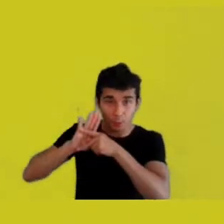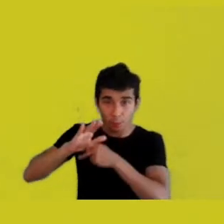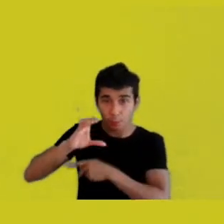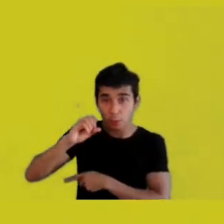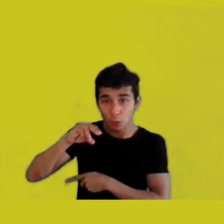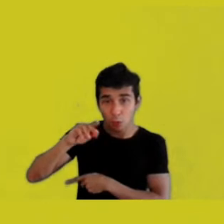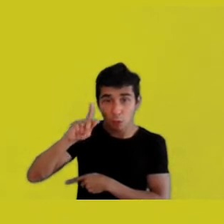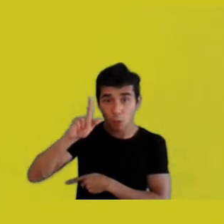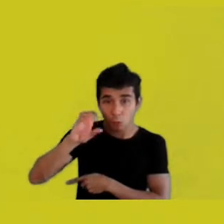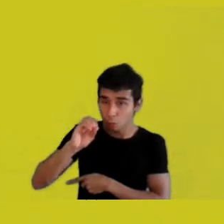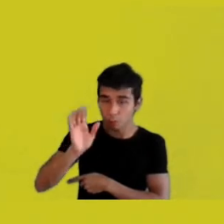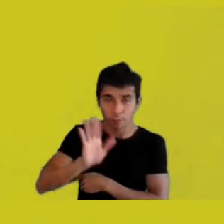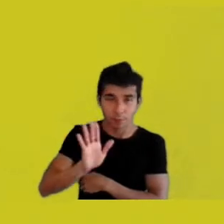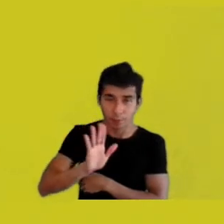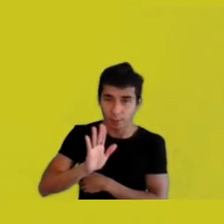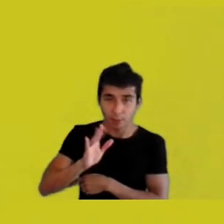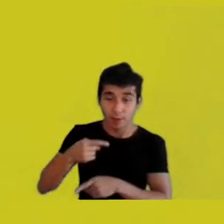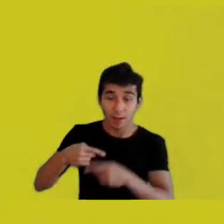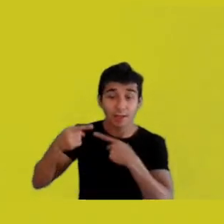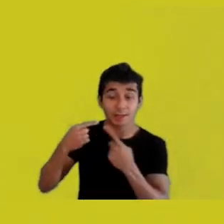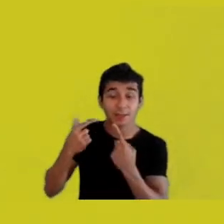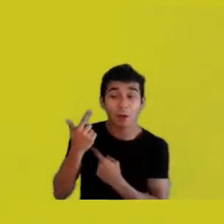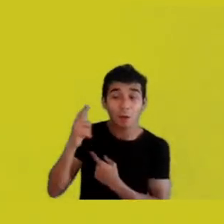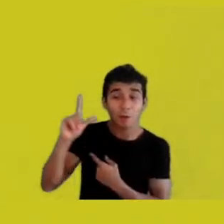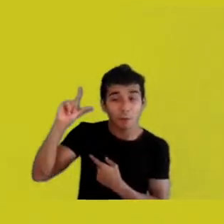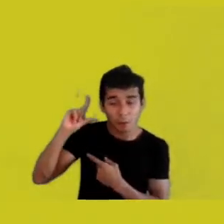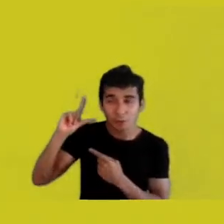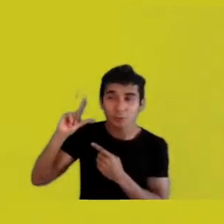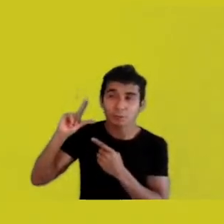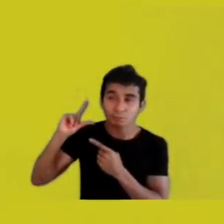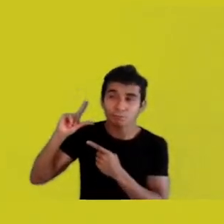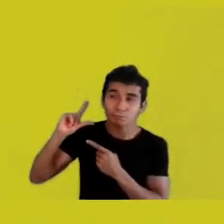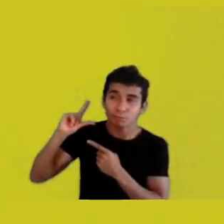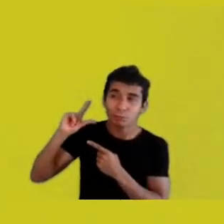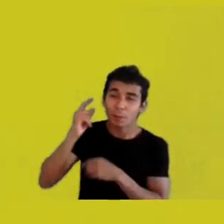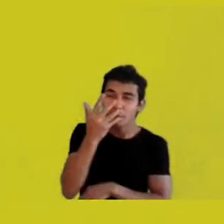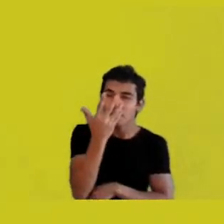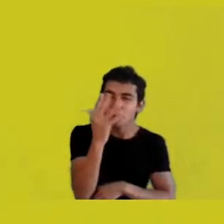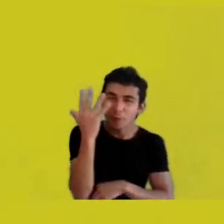They’re ancestors of the forests, of other territories,